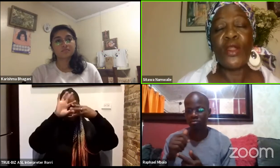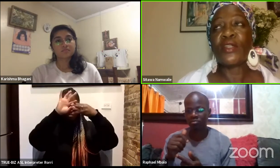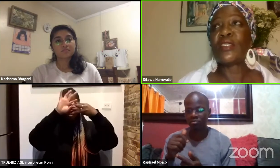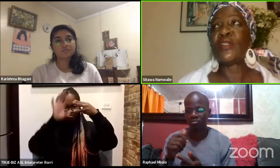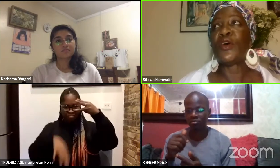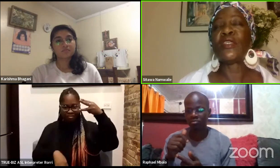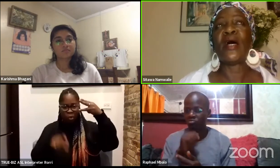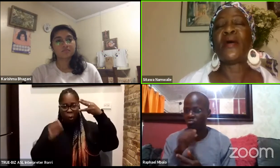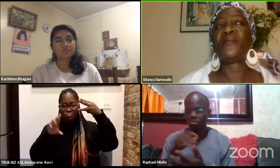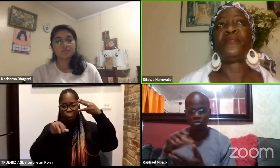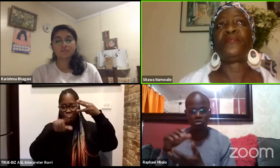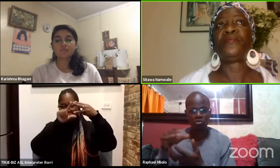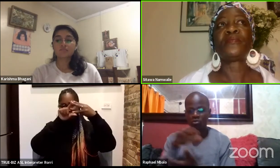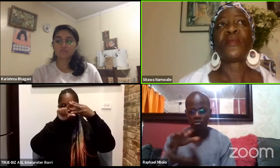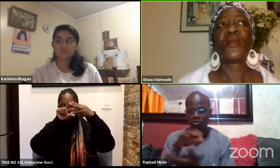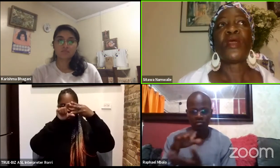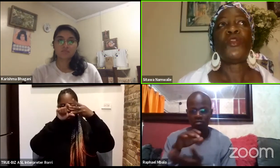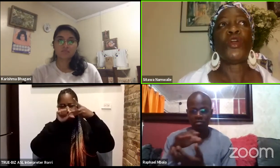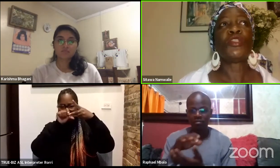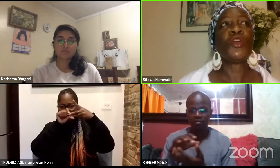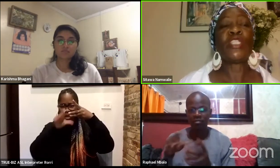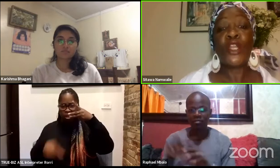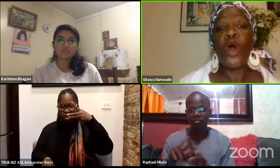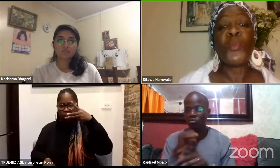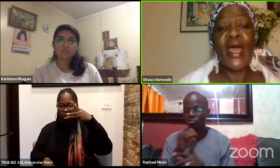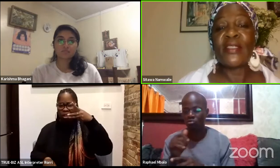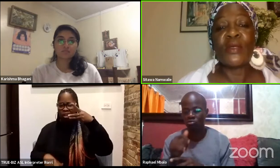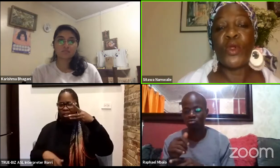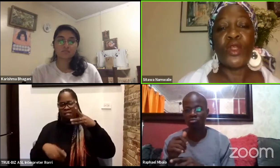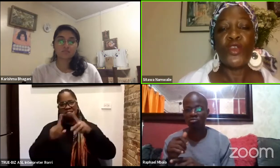and not in comprehensible.